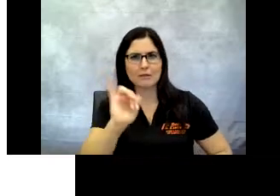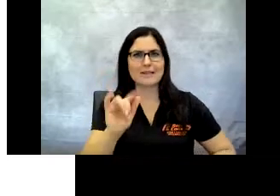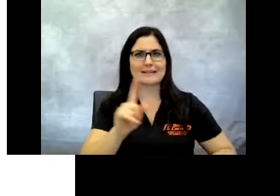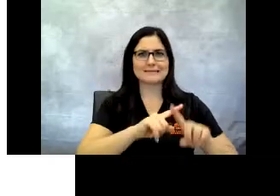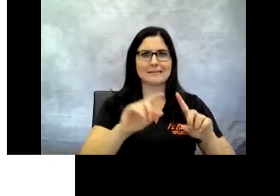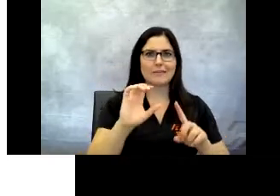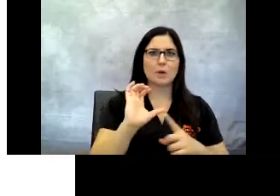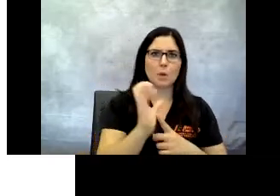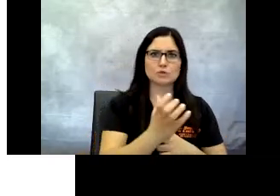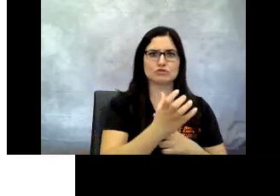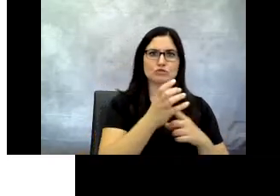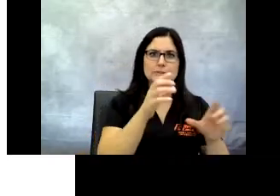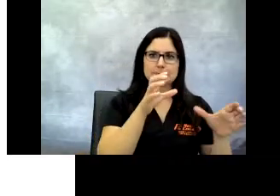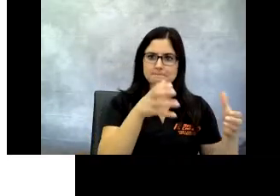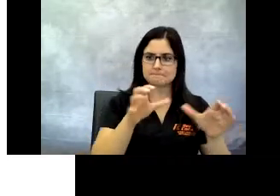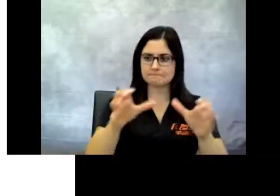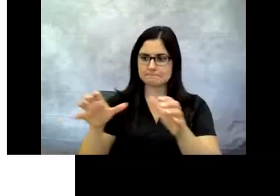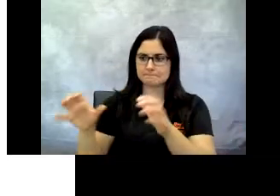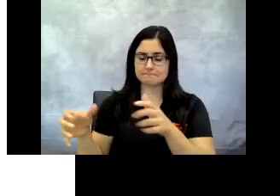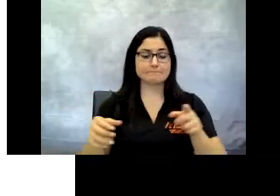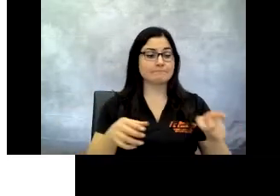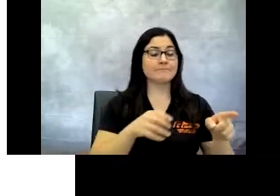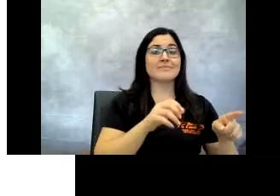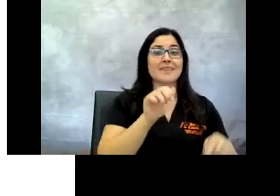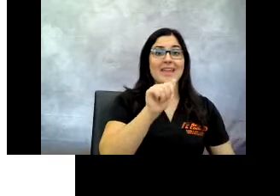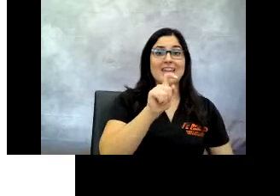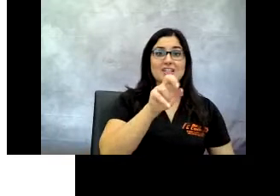So within the Asian culture, they believe that seeking